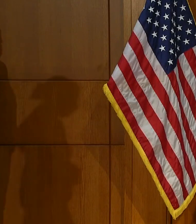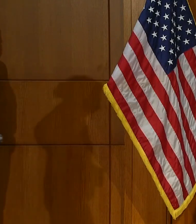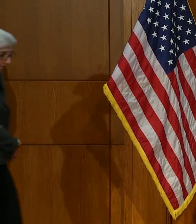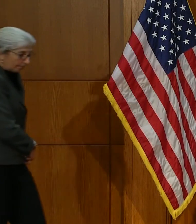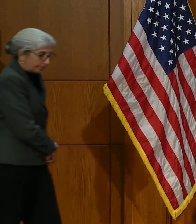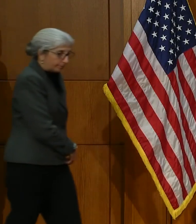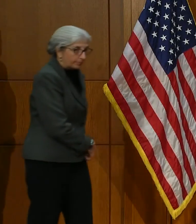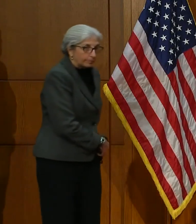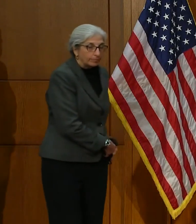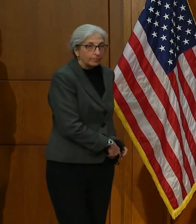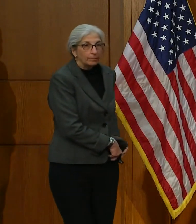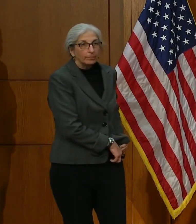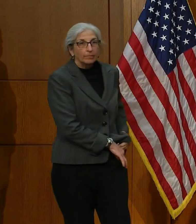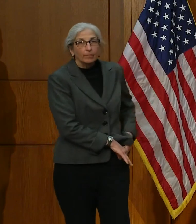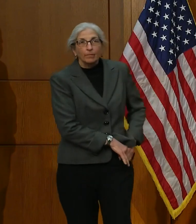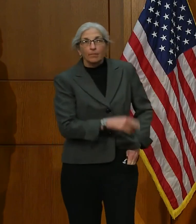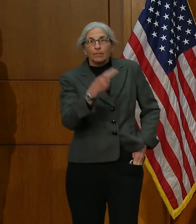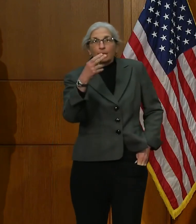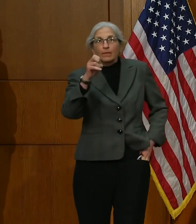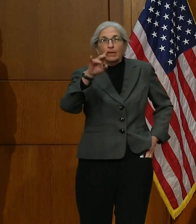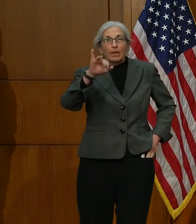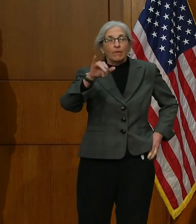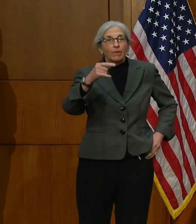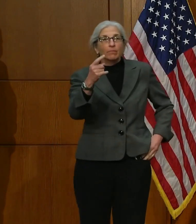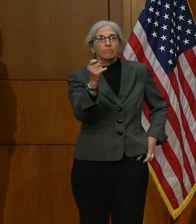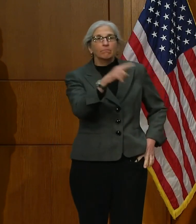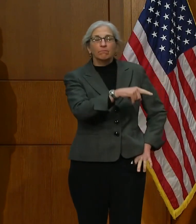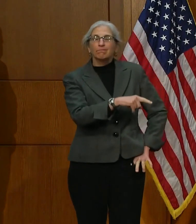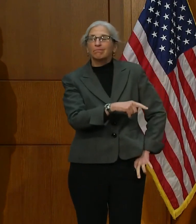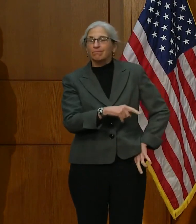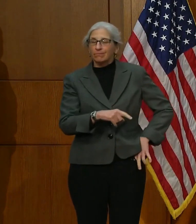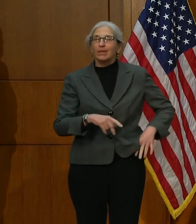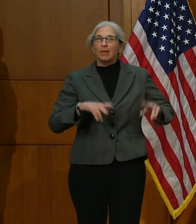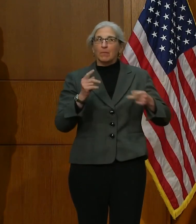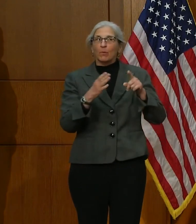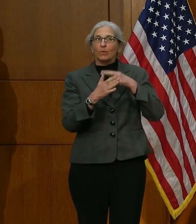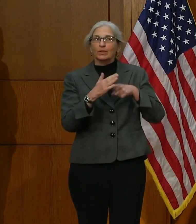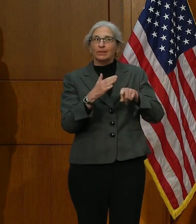COVID TWO THINGS ONE. DO YOU THINK THE CRITICISM OF THE